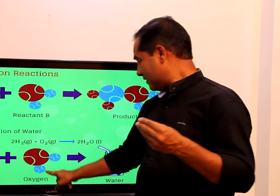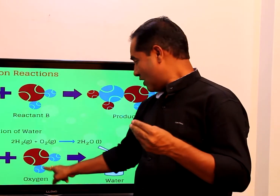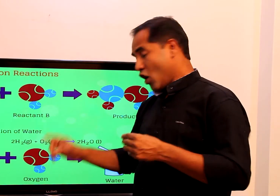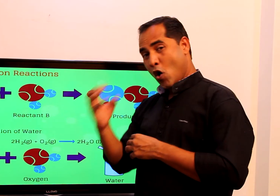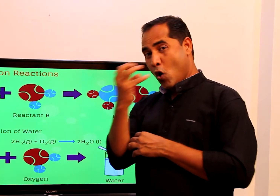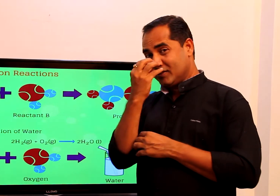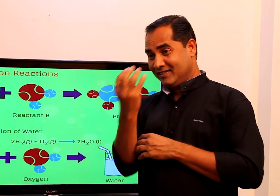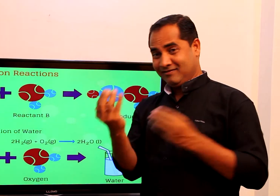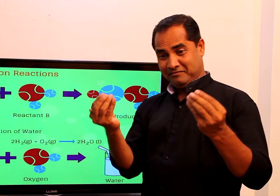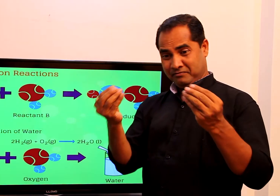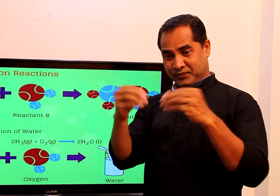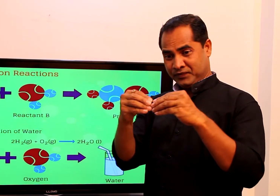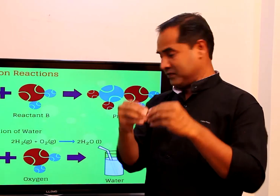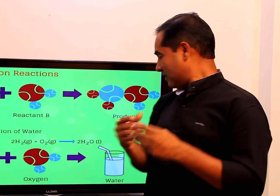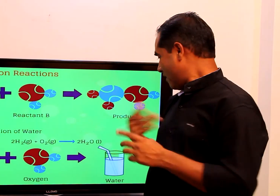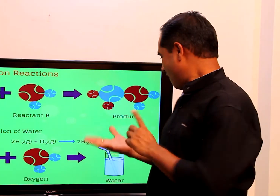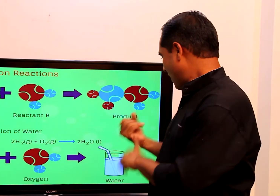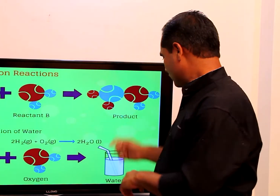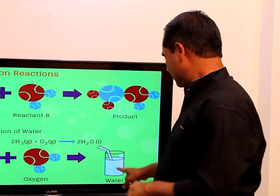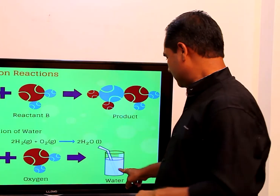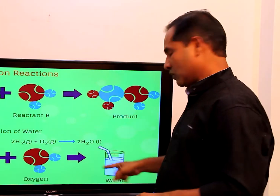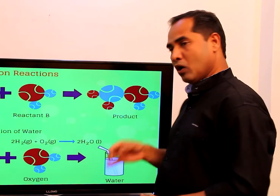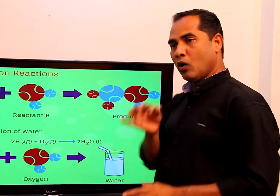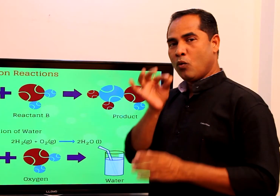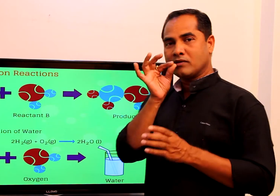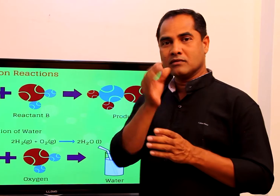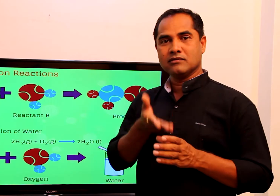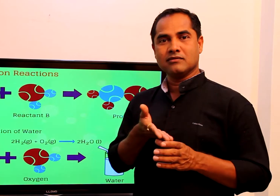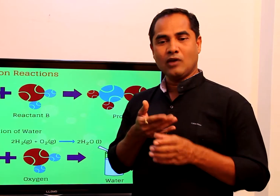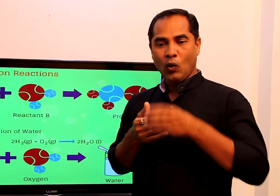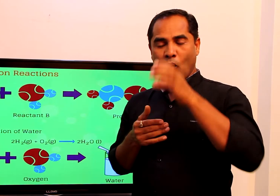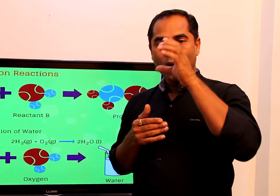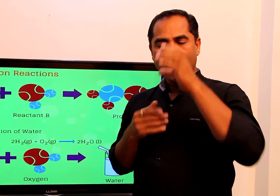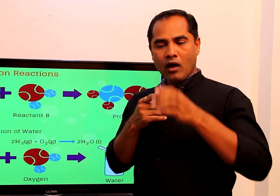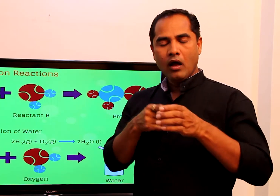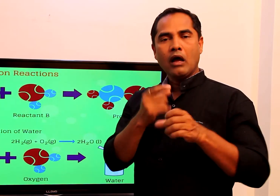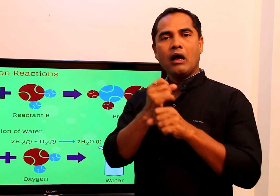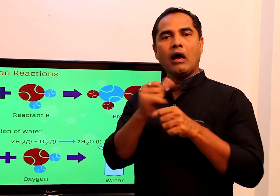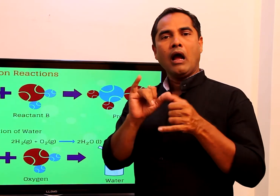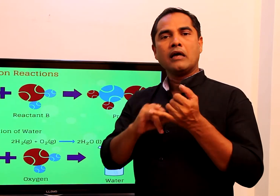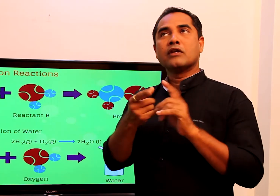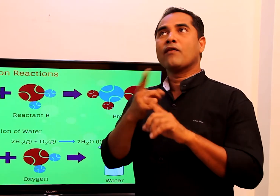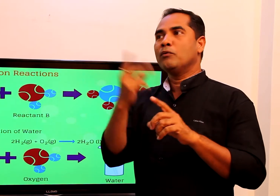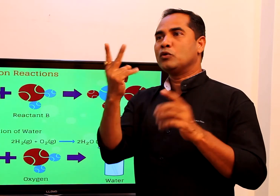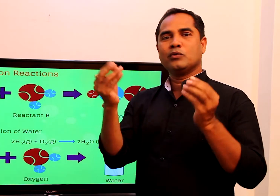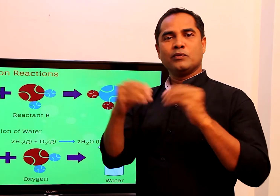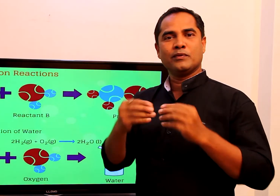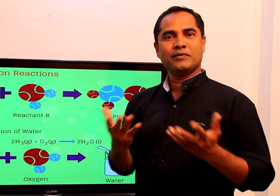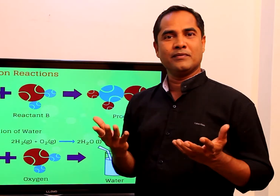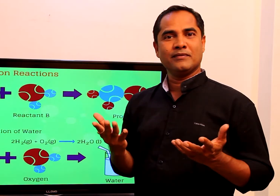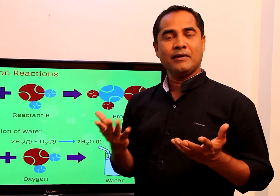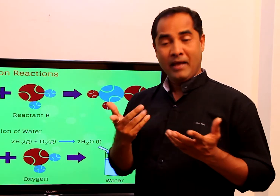hydrogen and oxygen combine to make water. Two gases combined to form